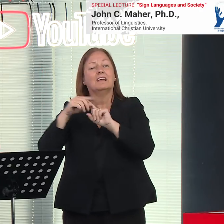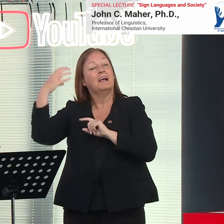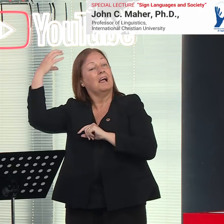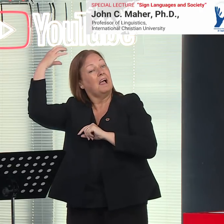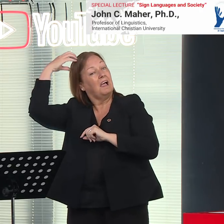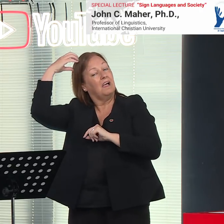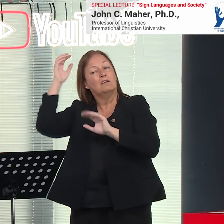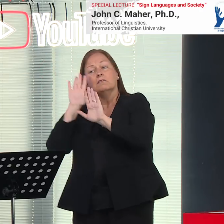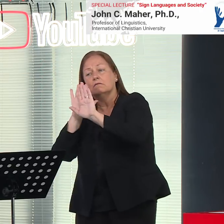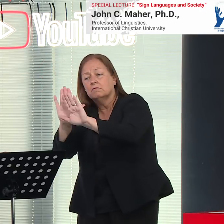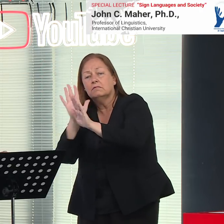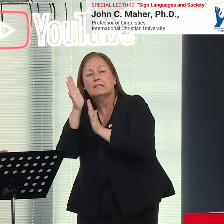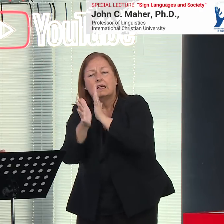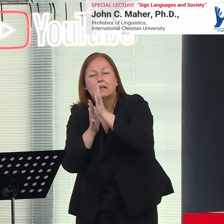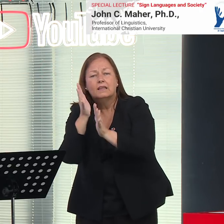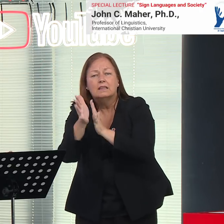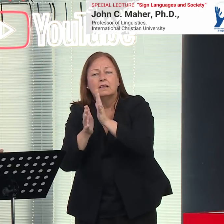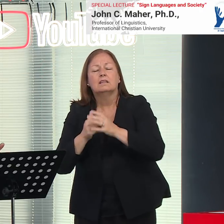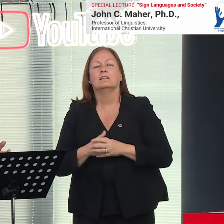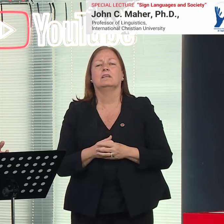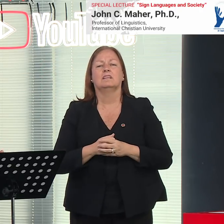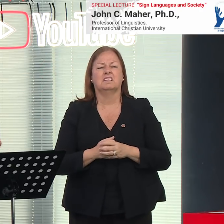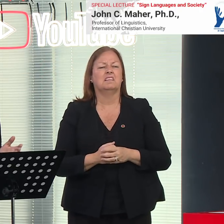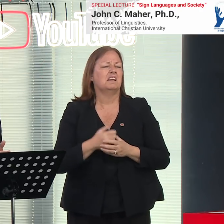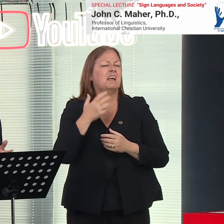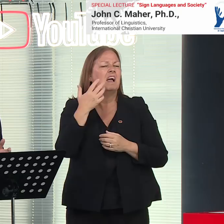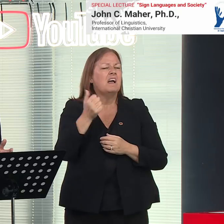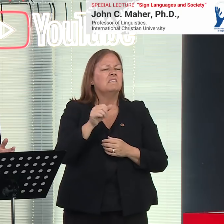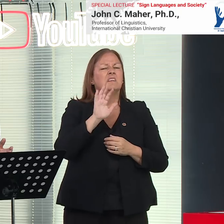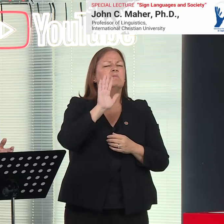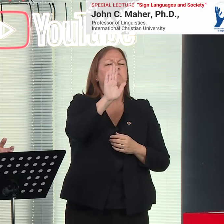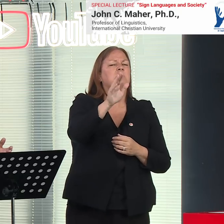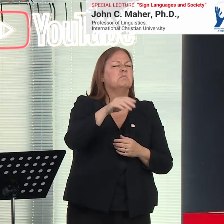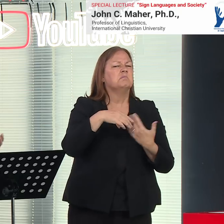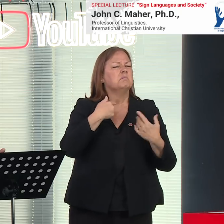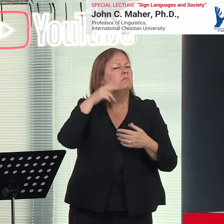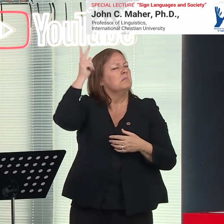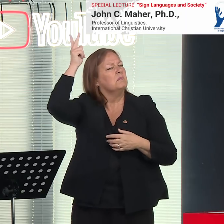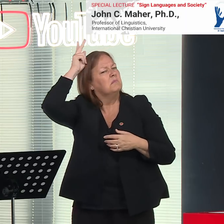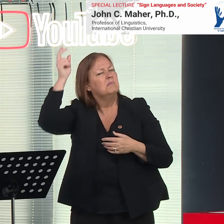people that sign language is universal. You know and I know that it varies from country to country.